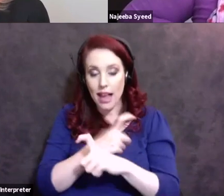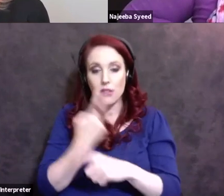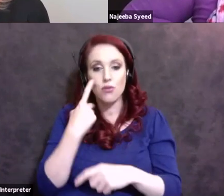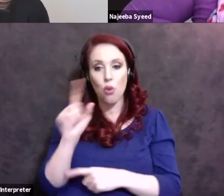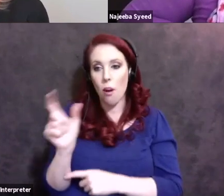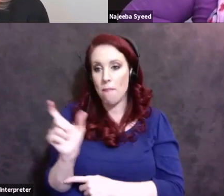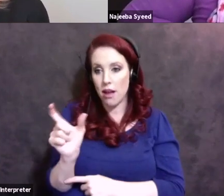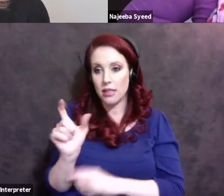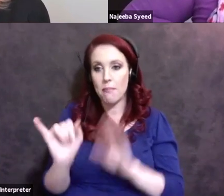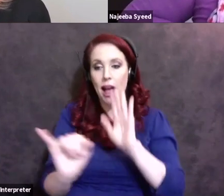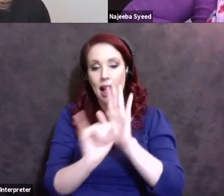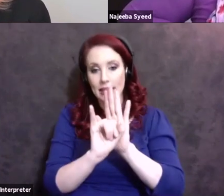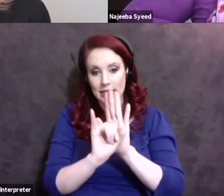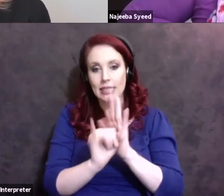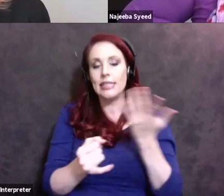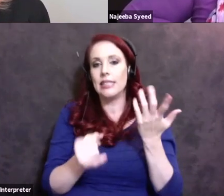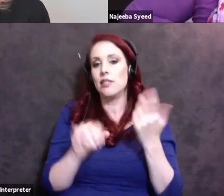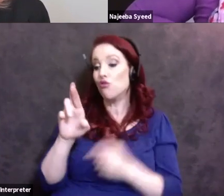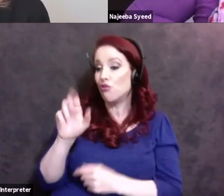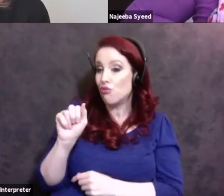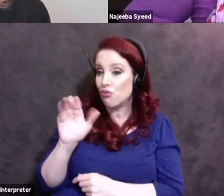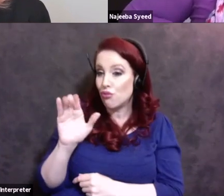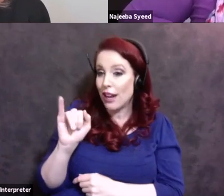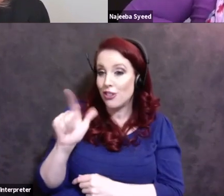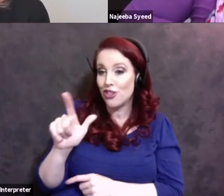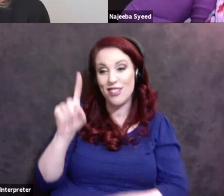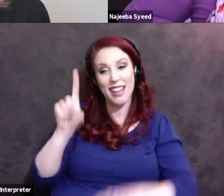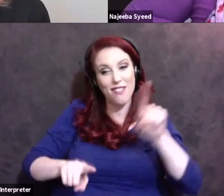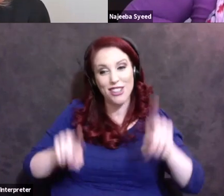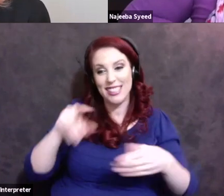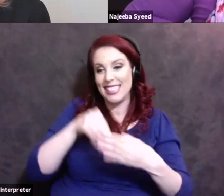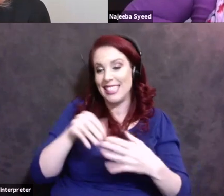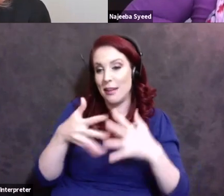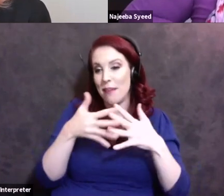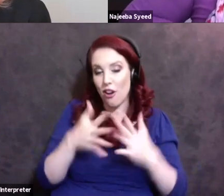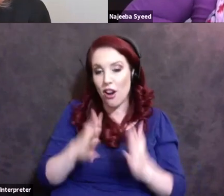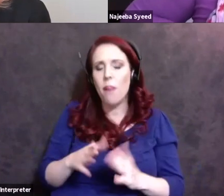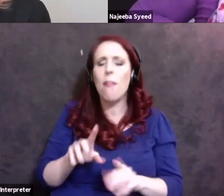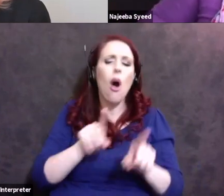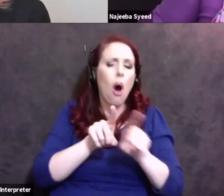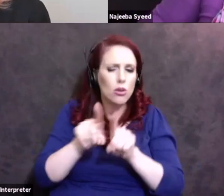the racial diversity in the United States and there is another element that deeply affects